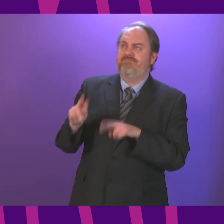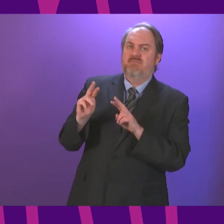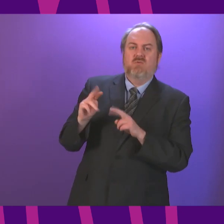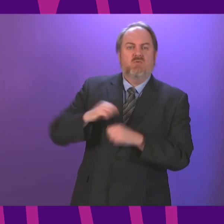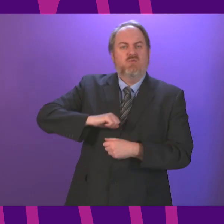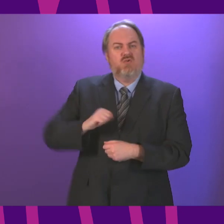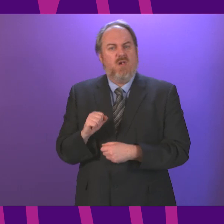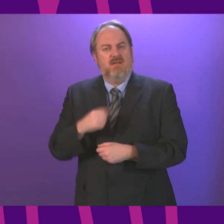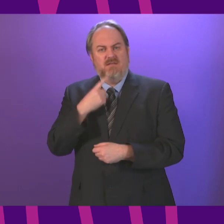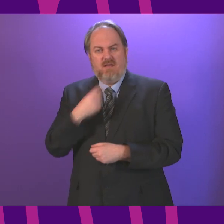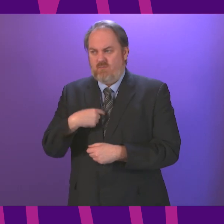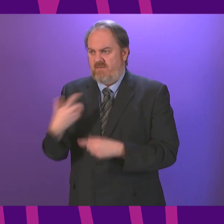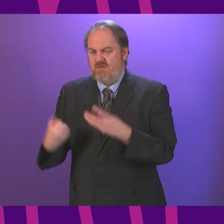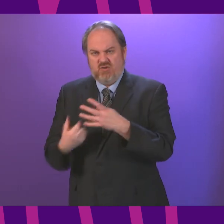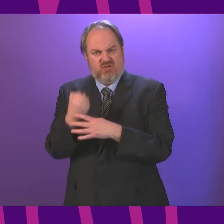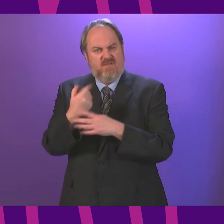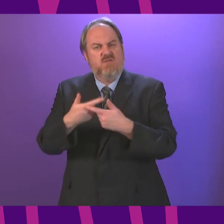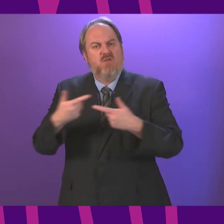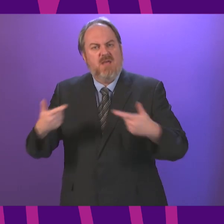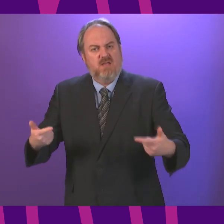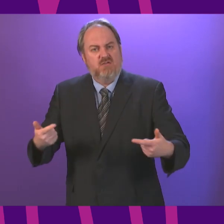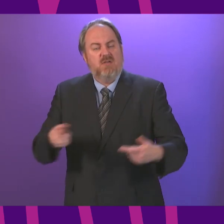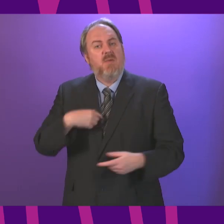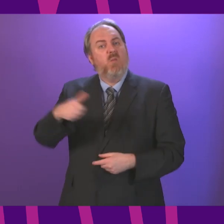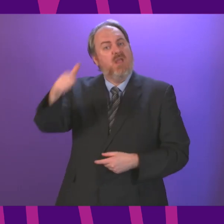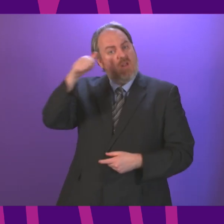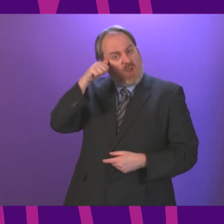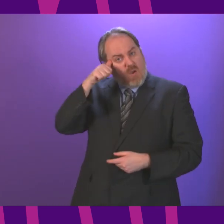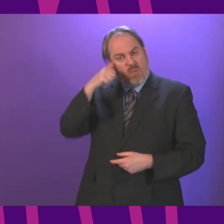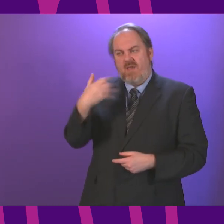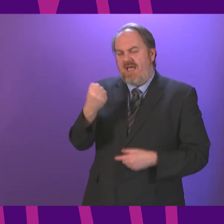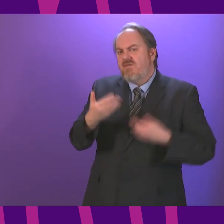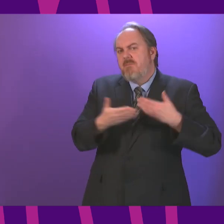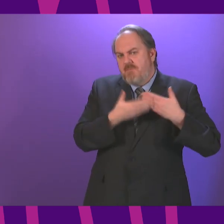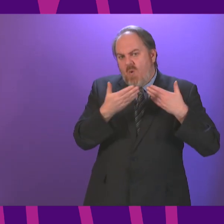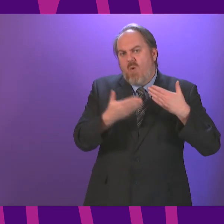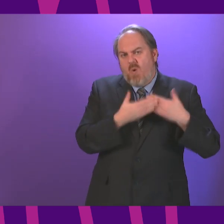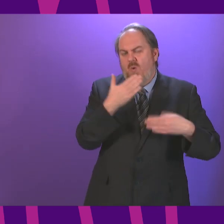We have made substantial progress but, as with all such things, there is much work still to do.